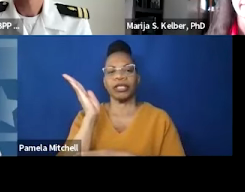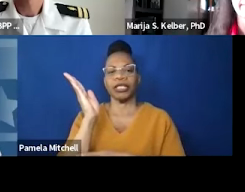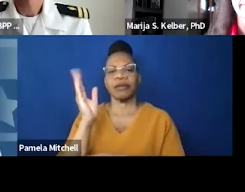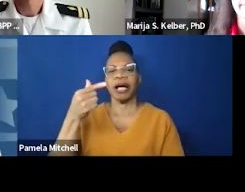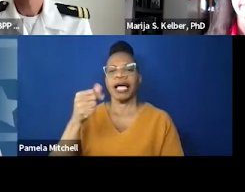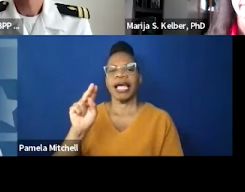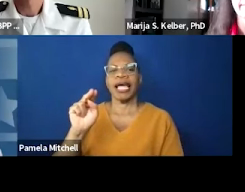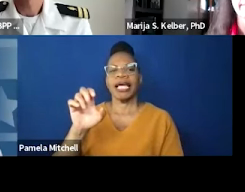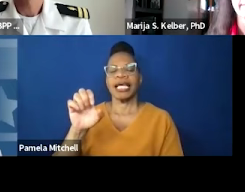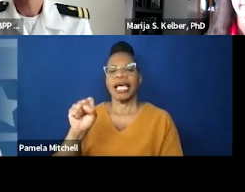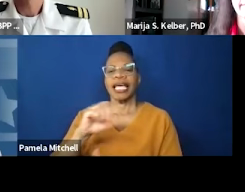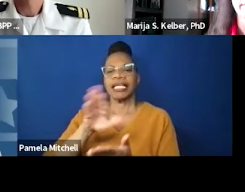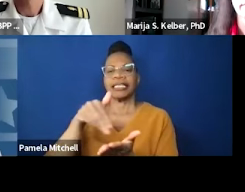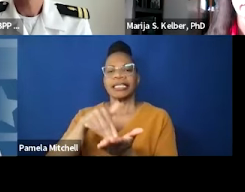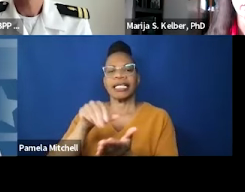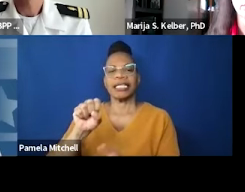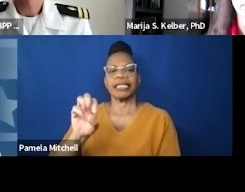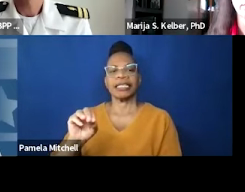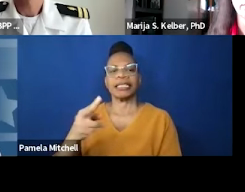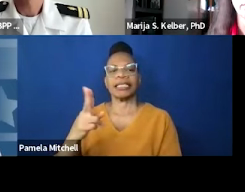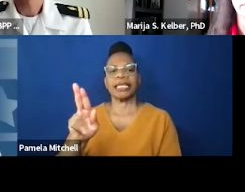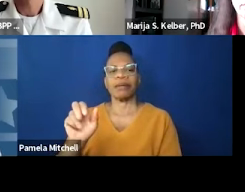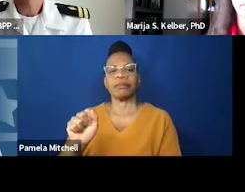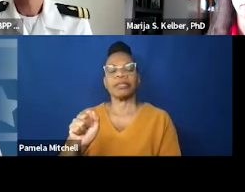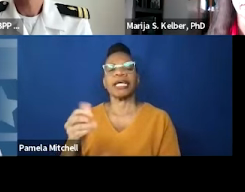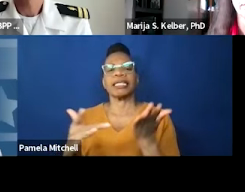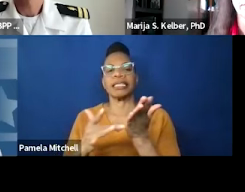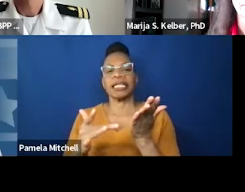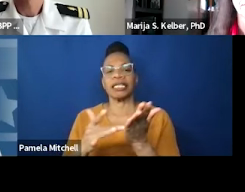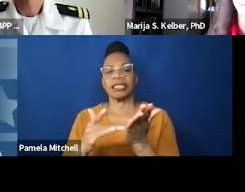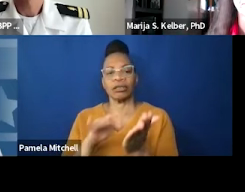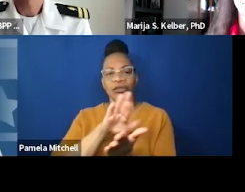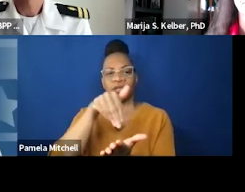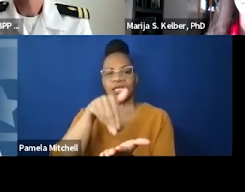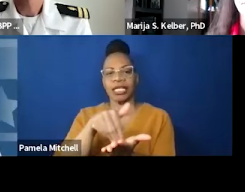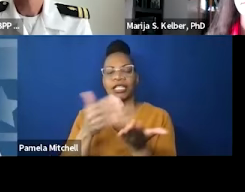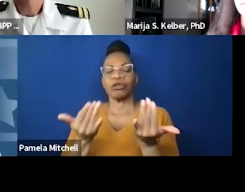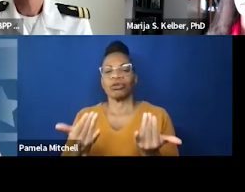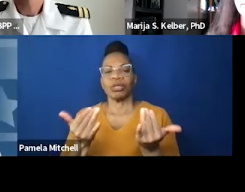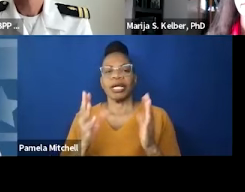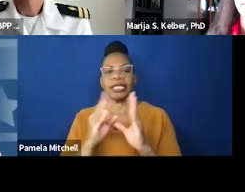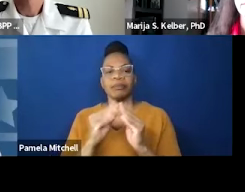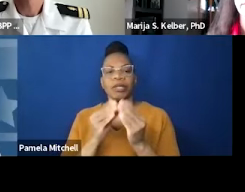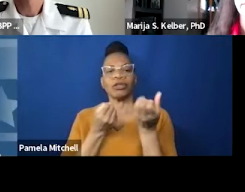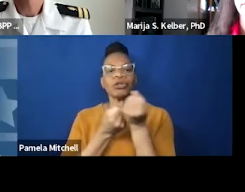with SAMHSA's Service Members, Veterans, and their Families Technical Assistance Center. Today's webinar is Supporting Justice-Involved